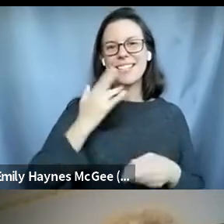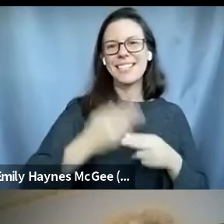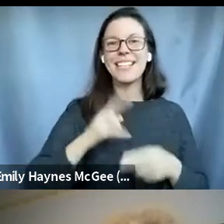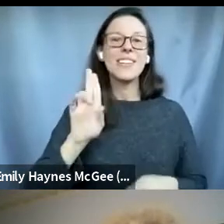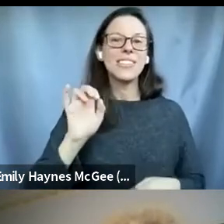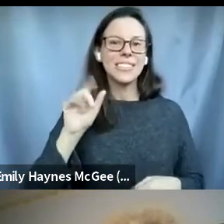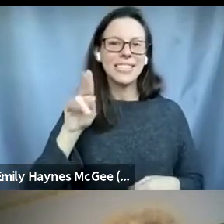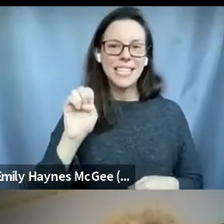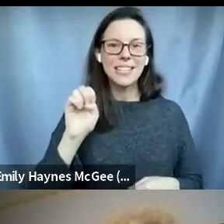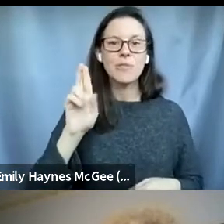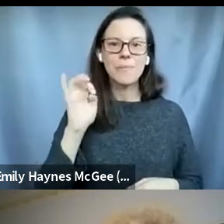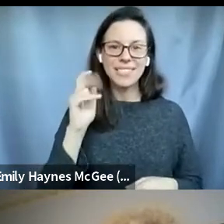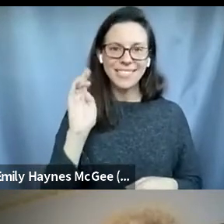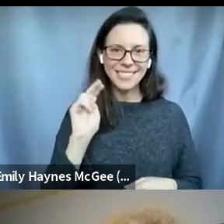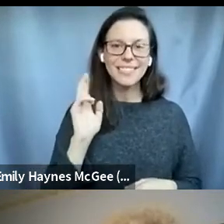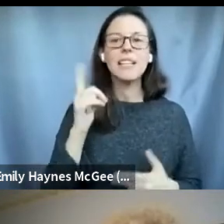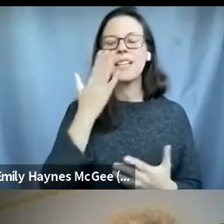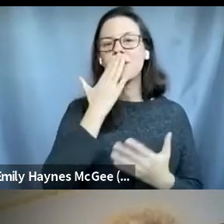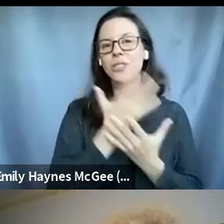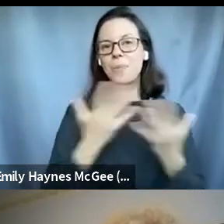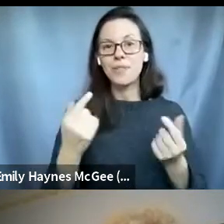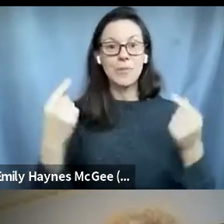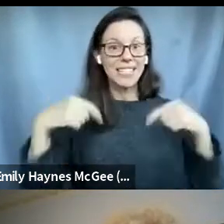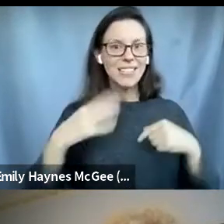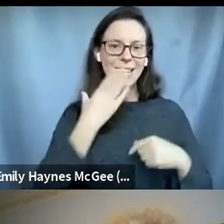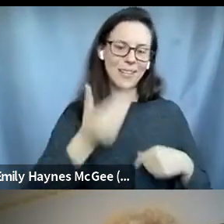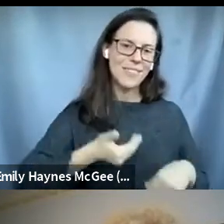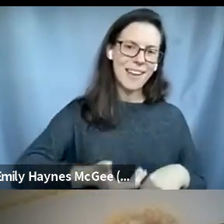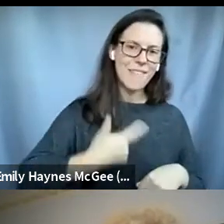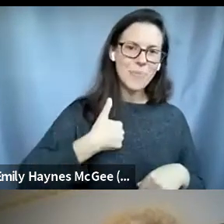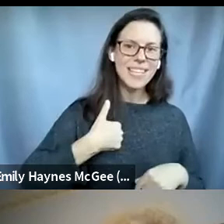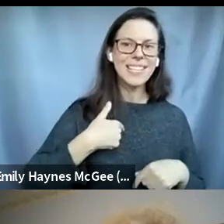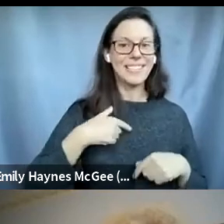Thank you so much for being here and thank you for having me do this presentation.